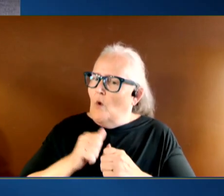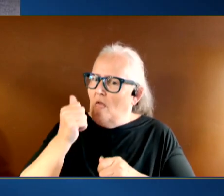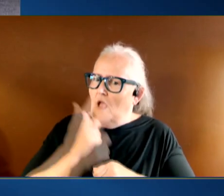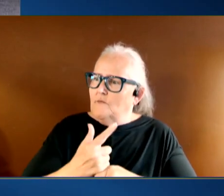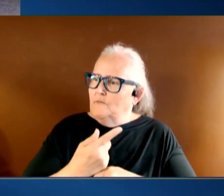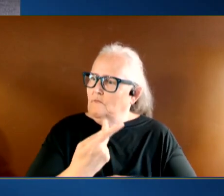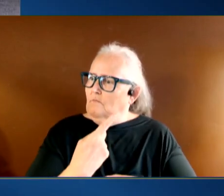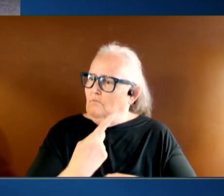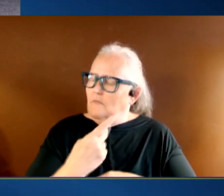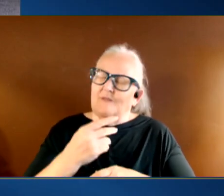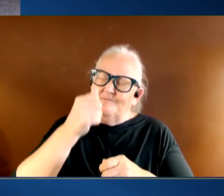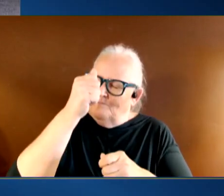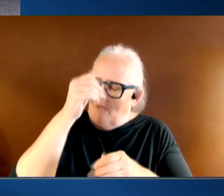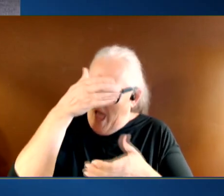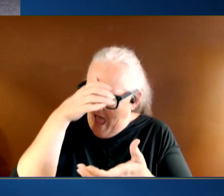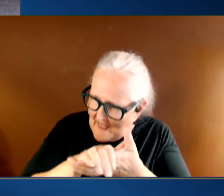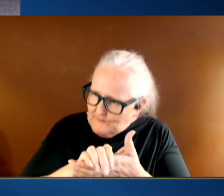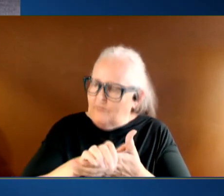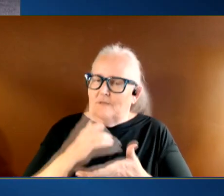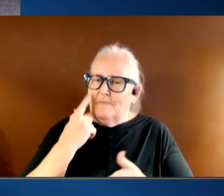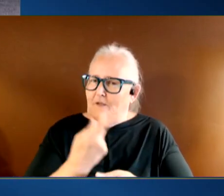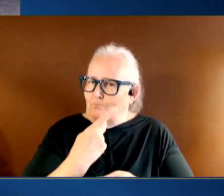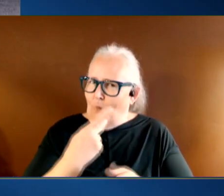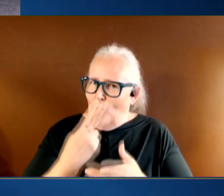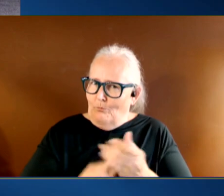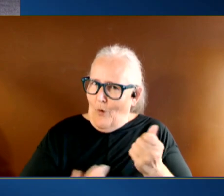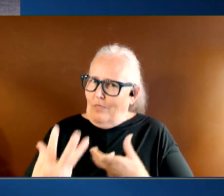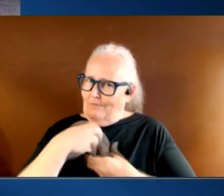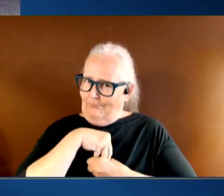Wunmi Mosaku: It's interesting, because it's something that came up really quickly on our